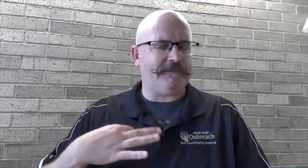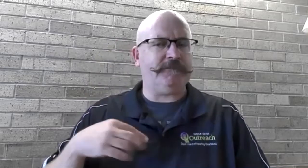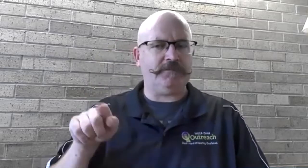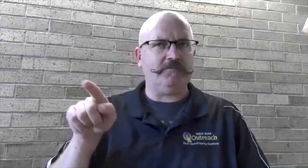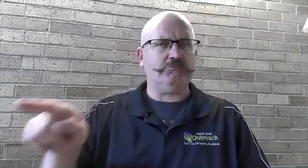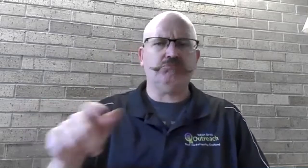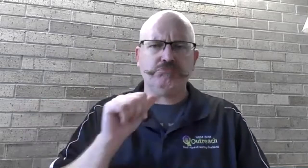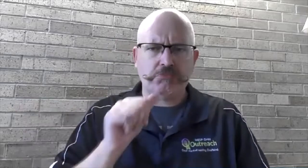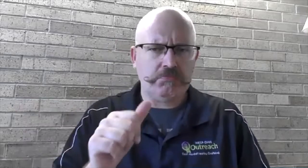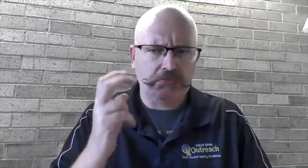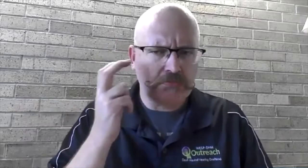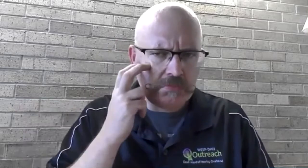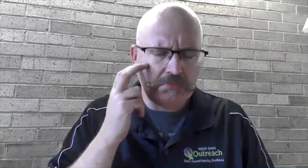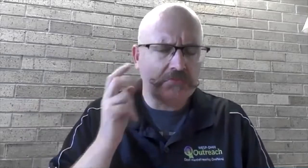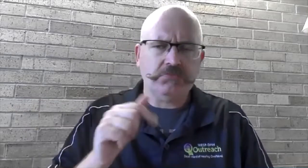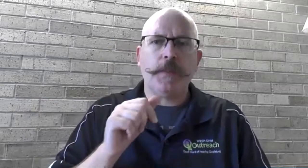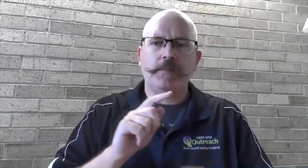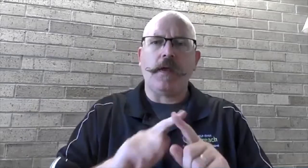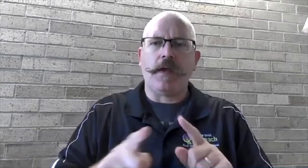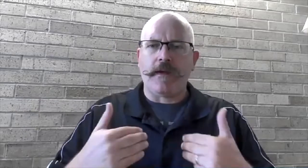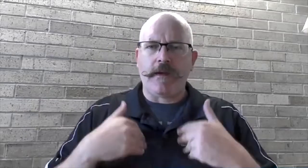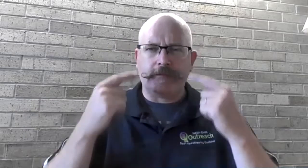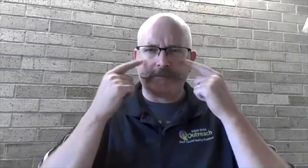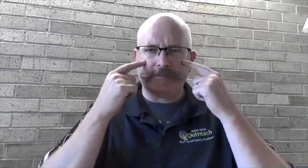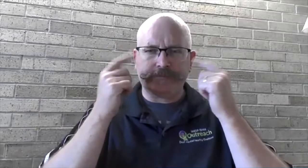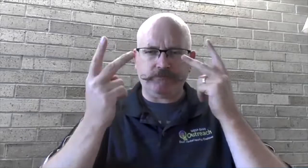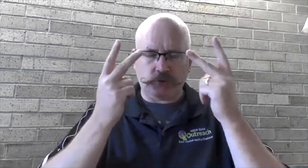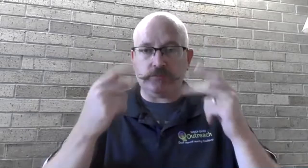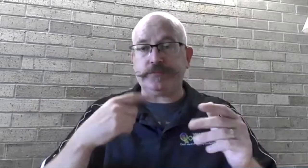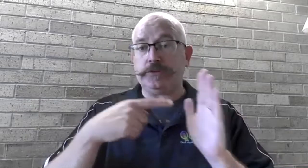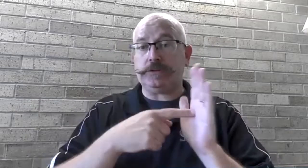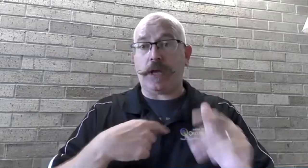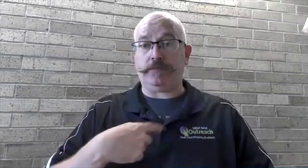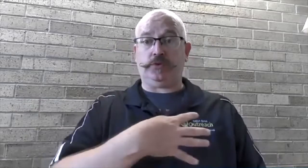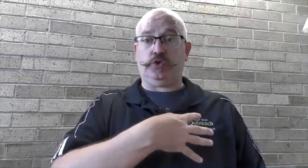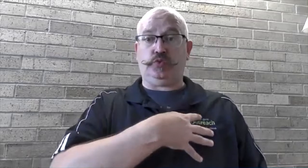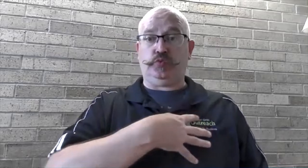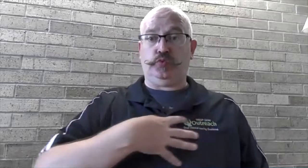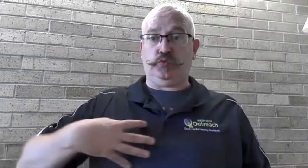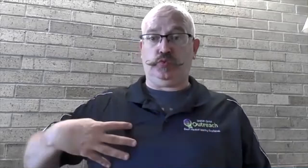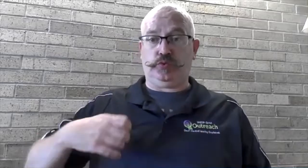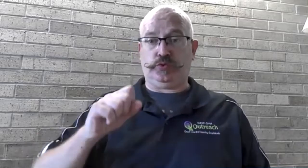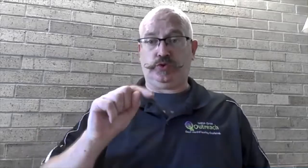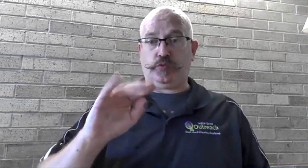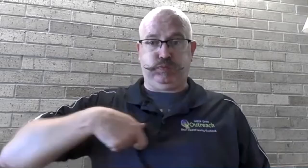There's one staff member that I can think of at my employment and they sometimes have difficulties